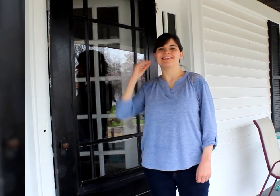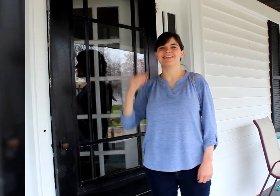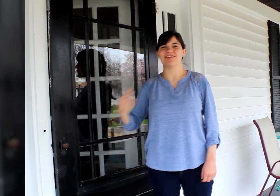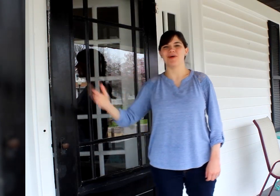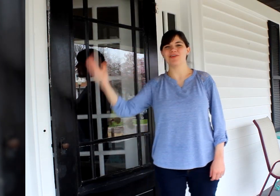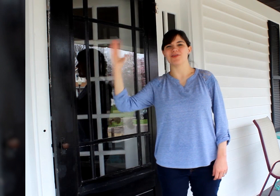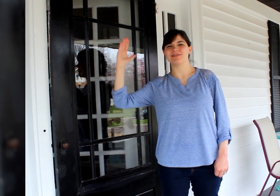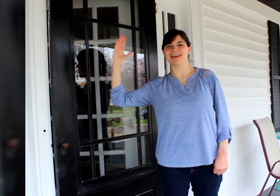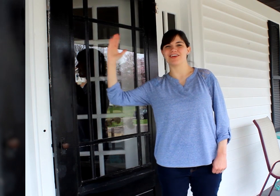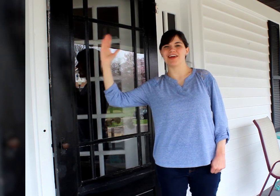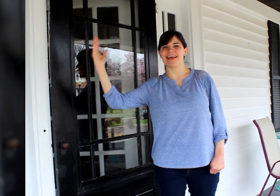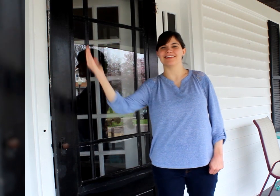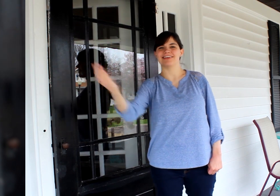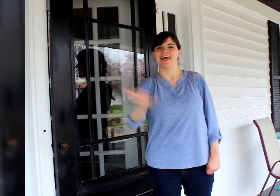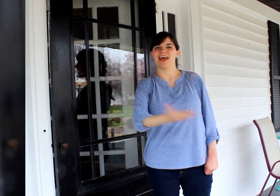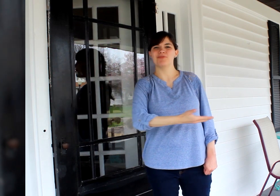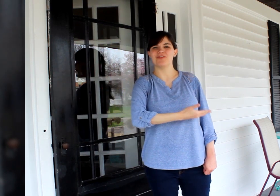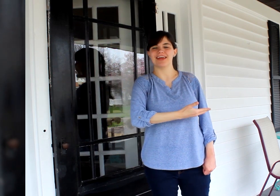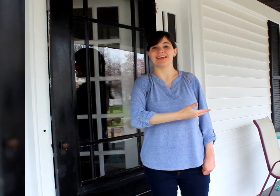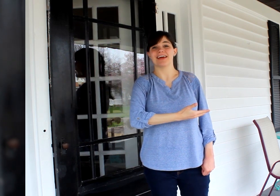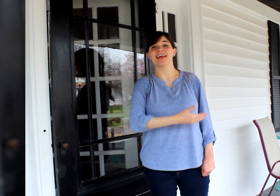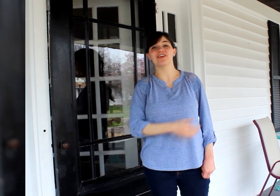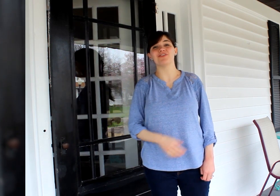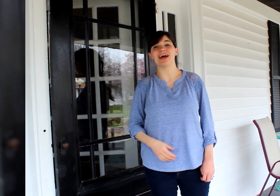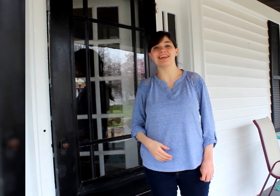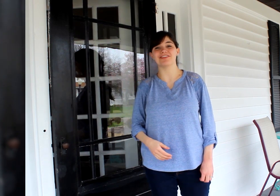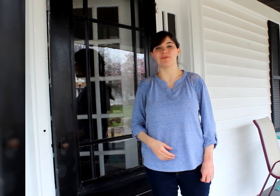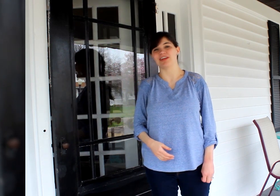To say welcome, take your hand and move it in like you're inviting someone into